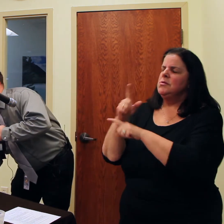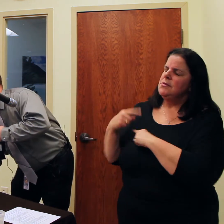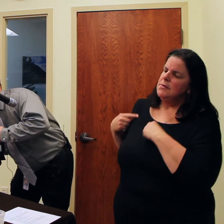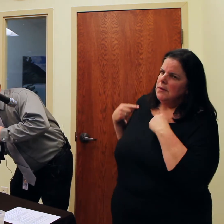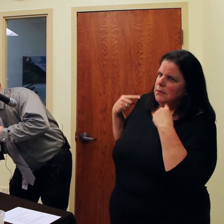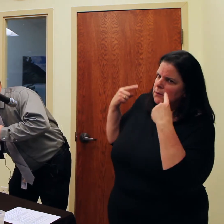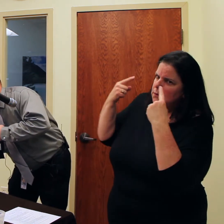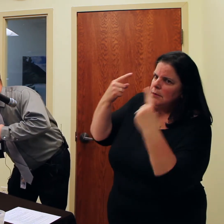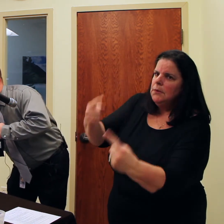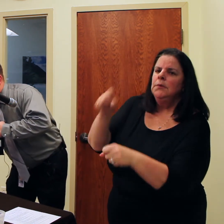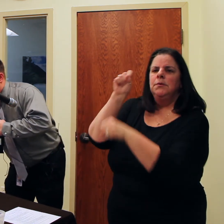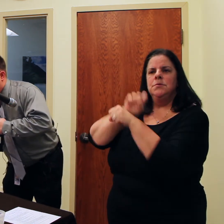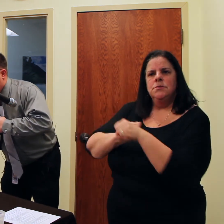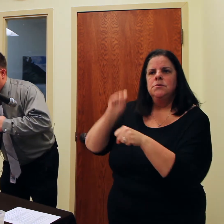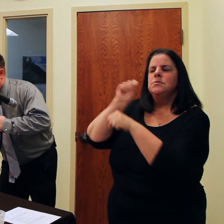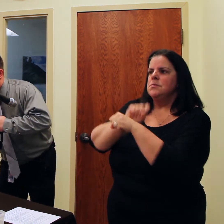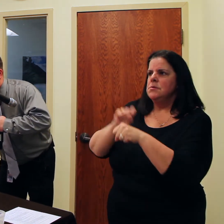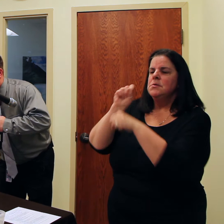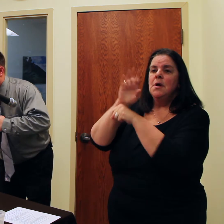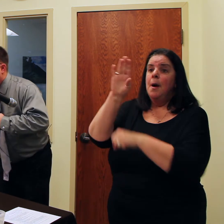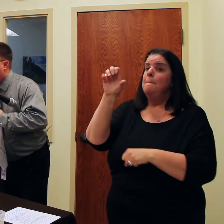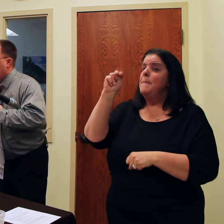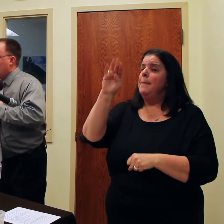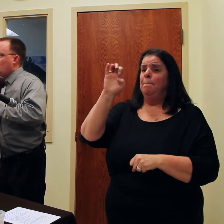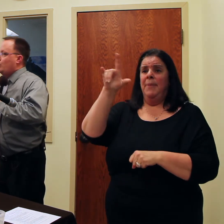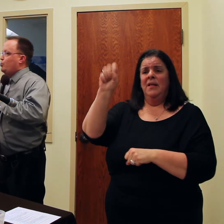and Ben Bills deserves a great deal of credit